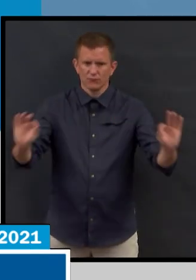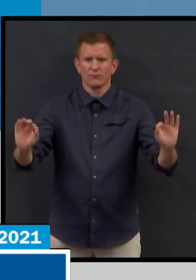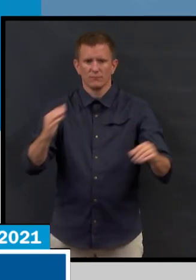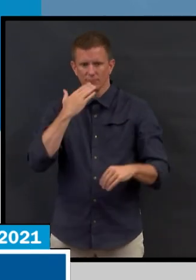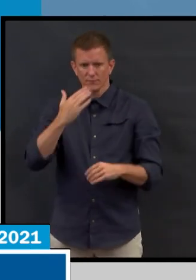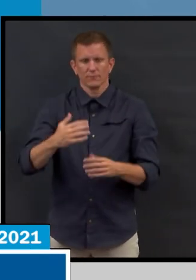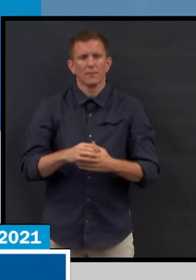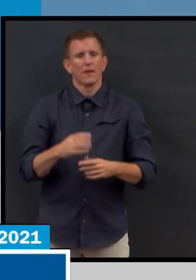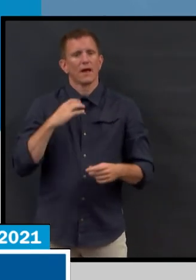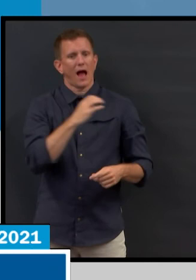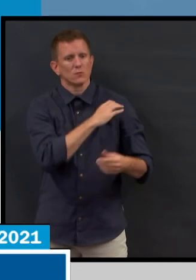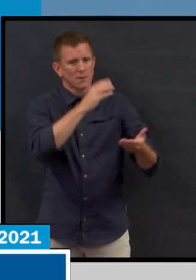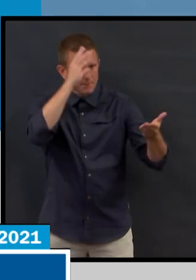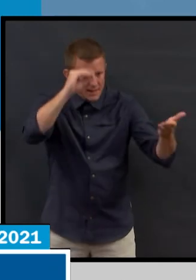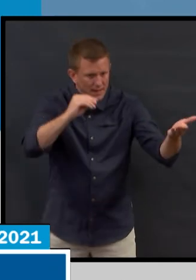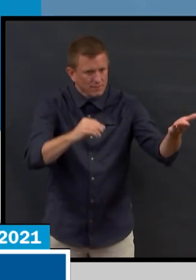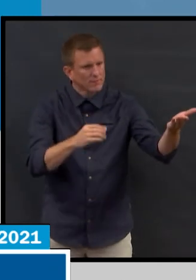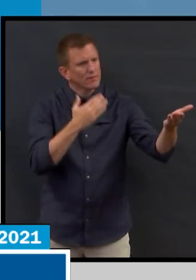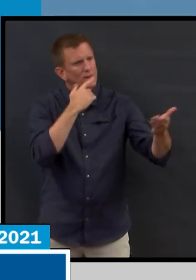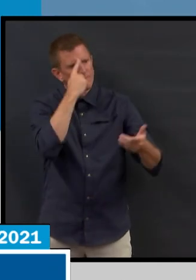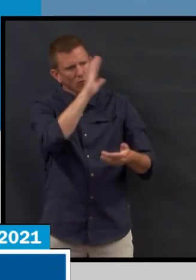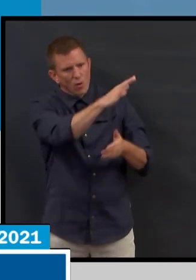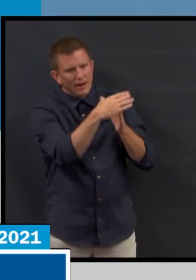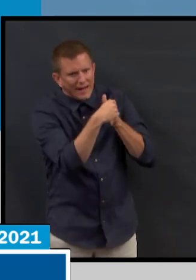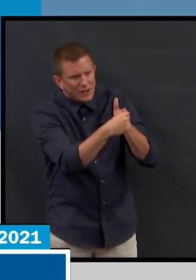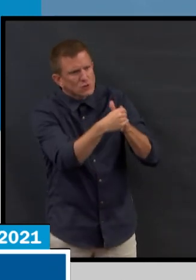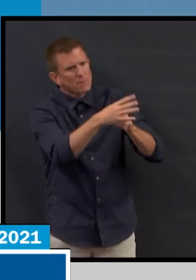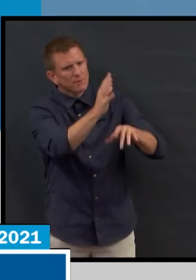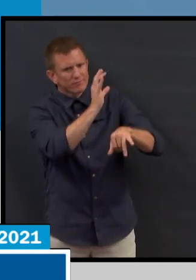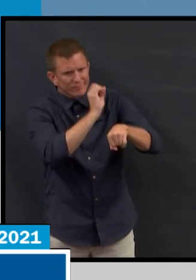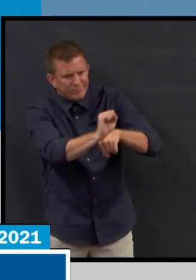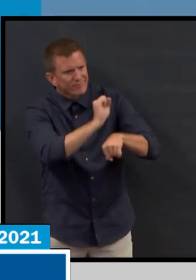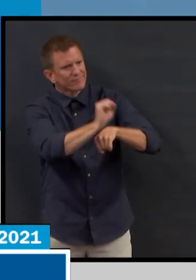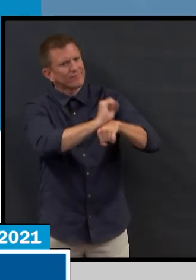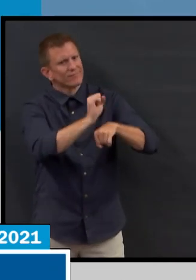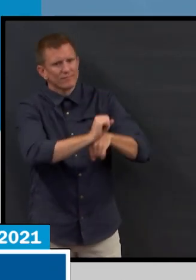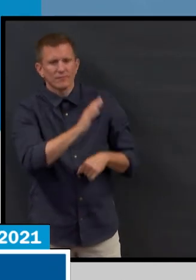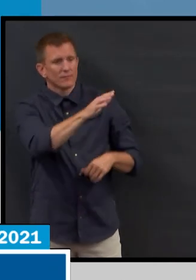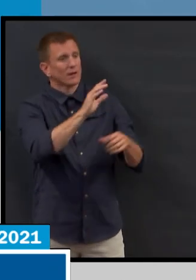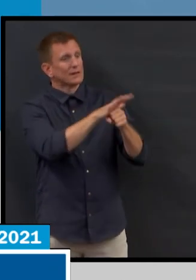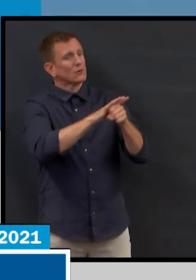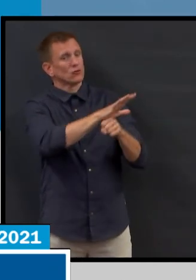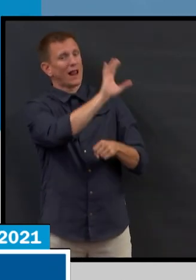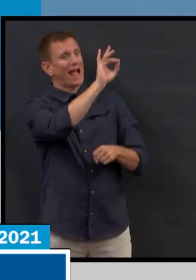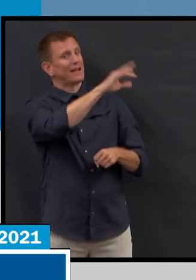and efforts and to all of district 8 thank you for joining us tonight i hope you enjoyed uh at